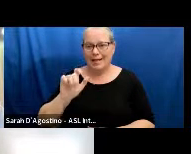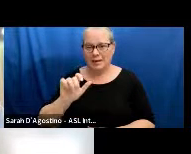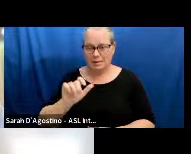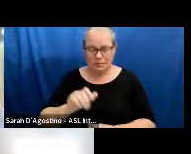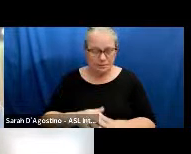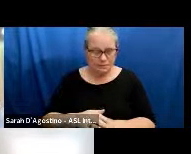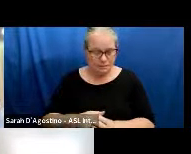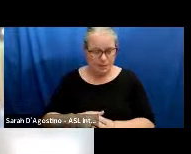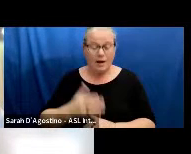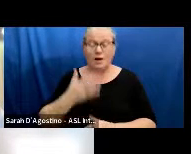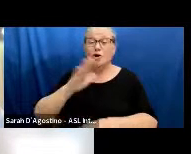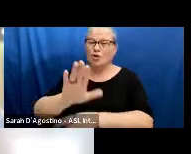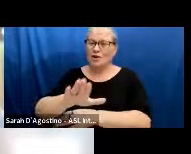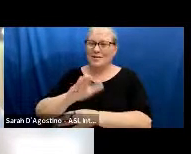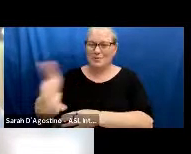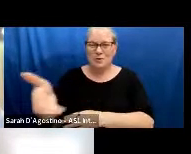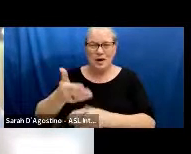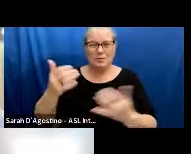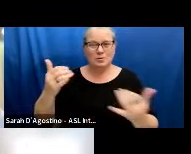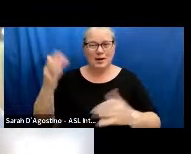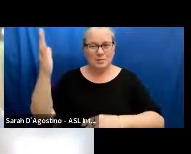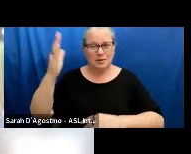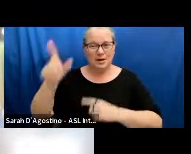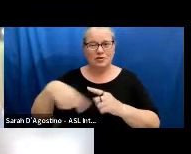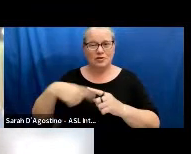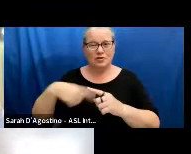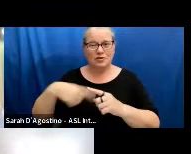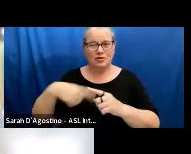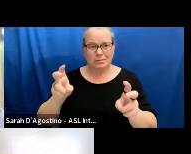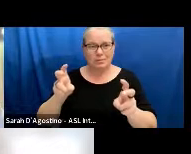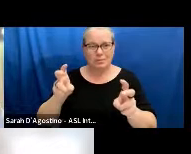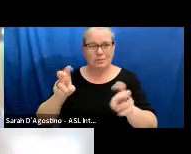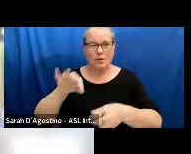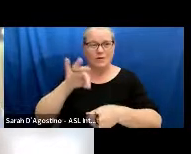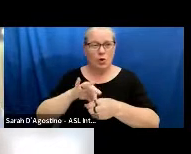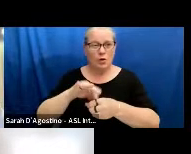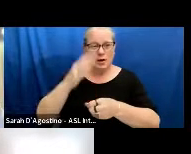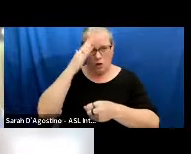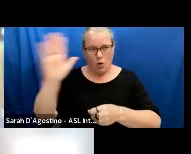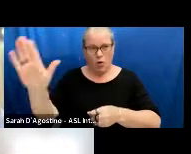presentation on voting no know your rights today's webinar is funded by a grant from the